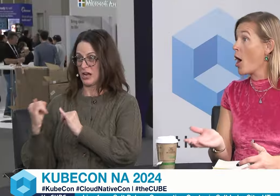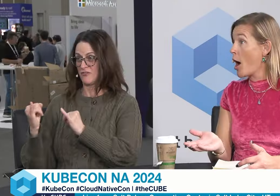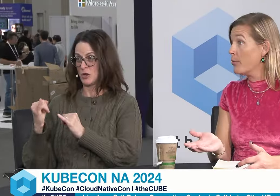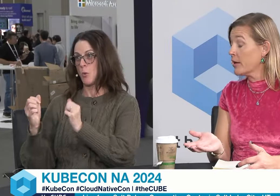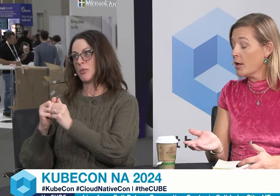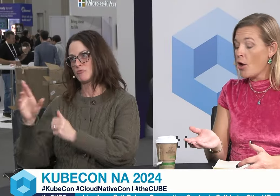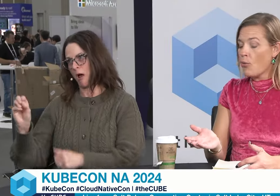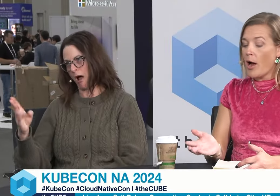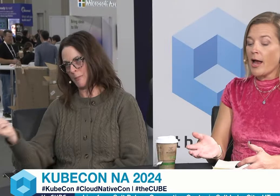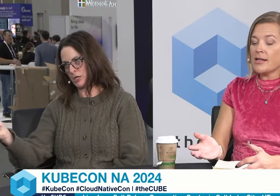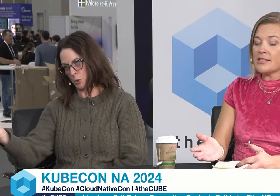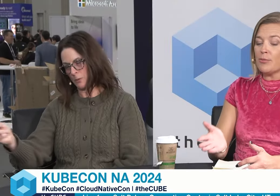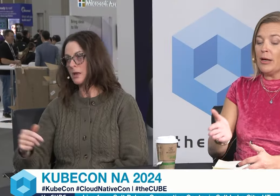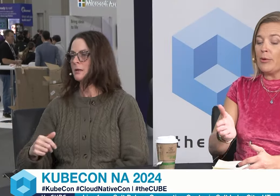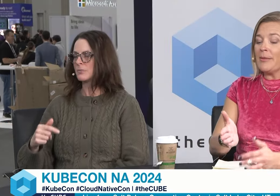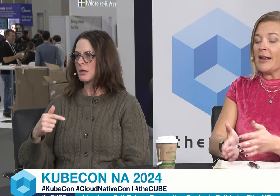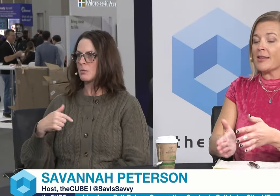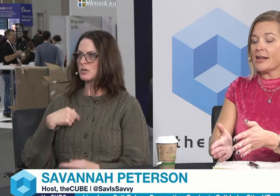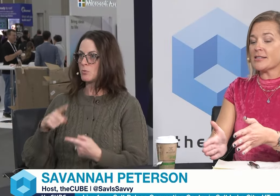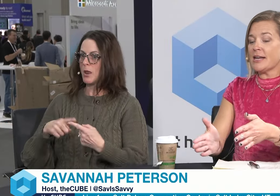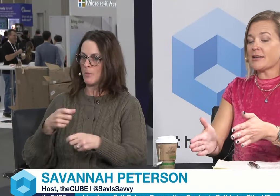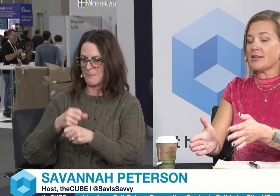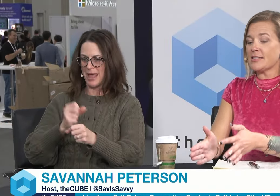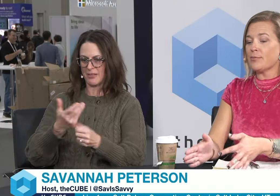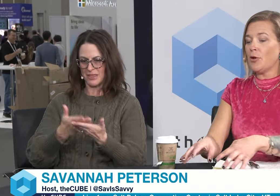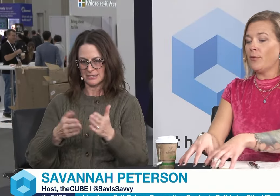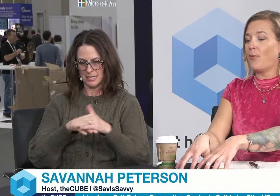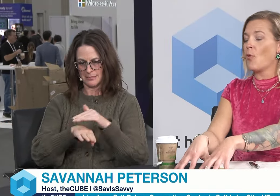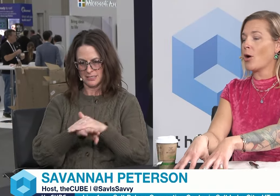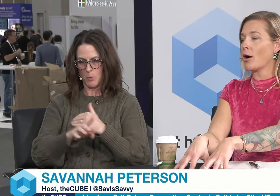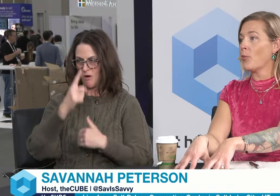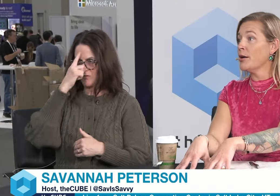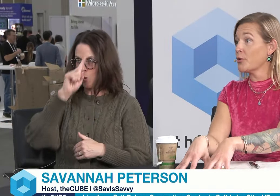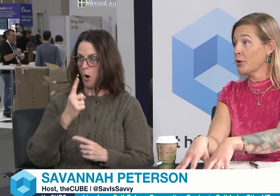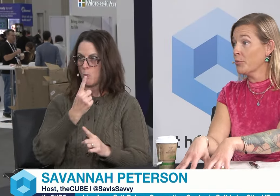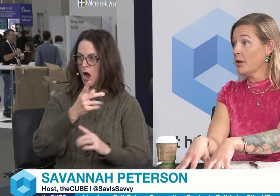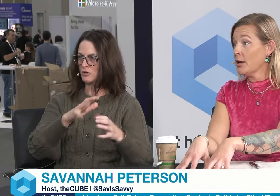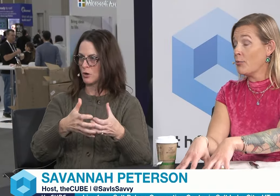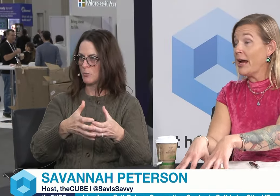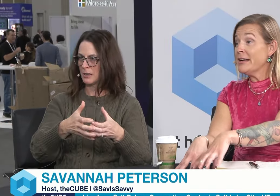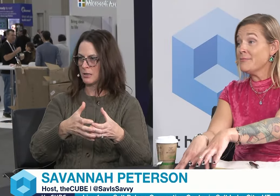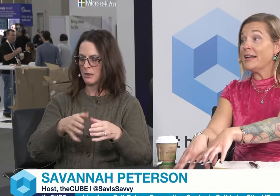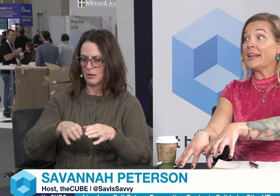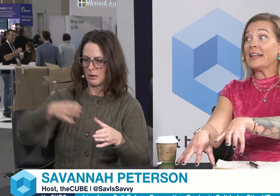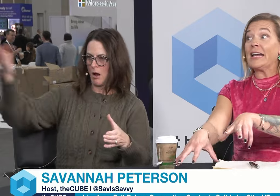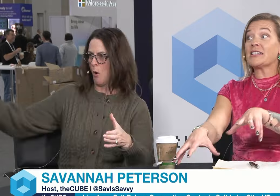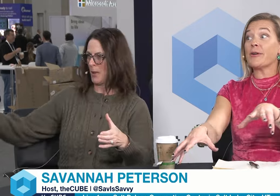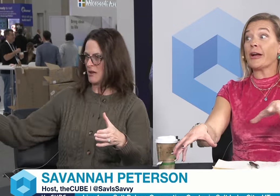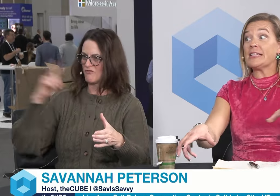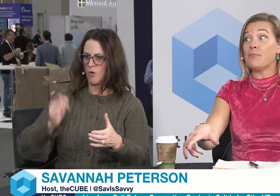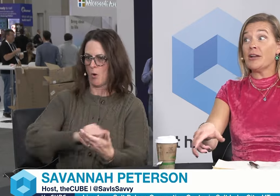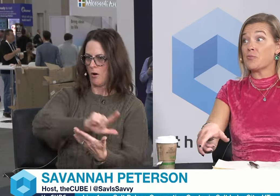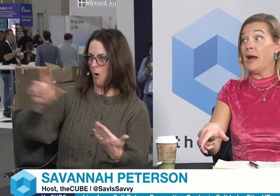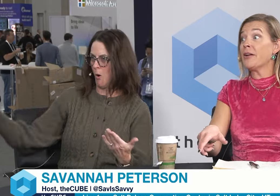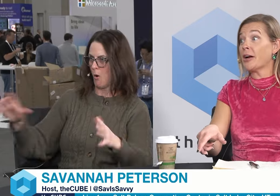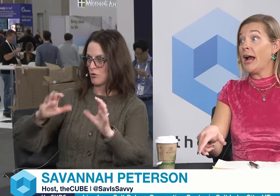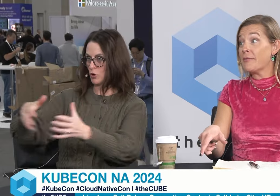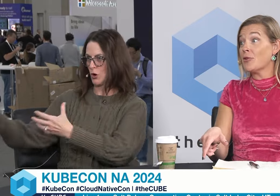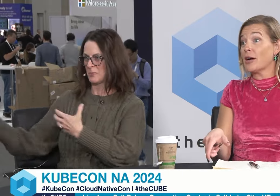with Rob was when we make things accessible for one group, we end up making the experience much better